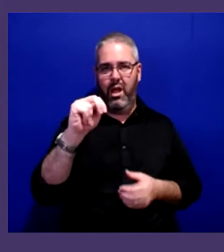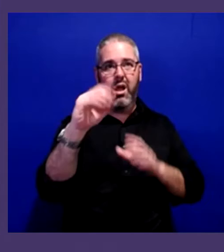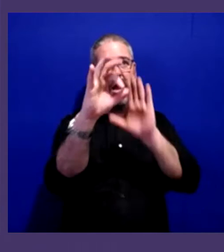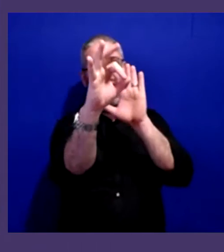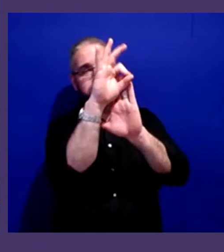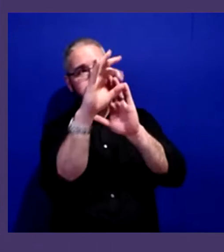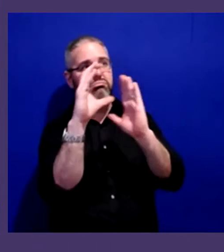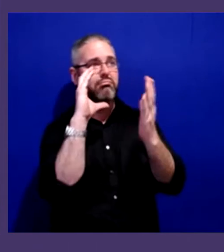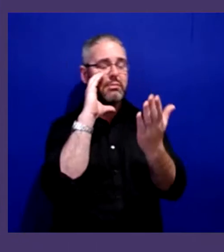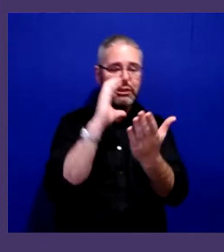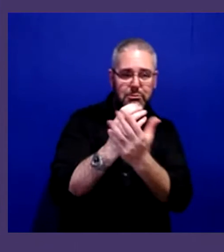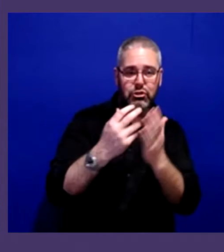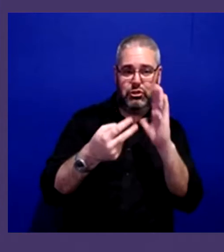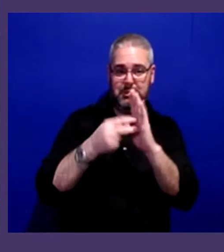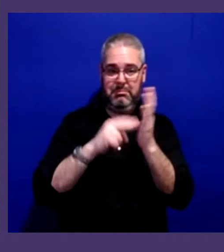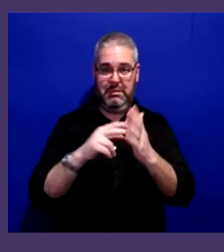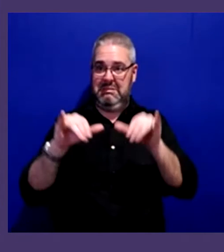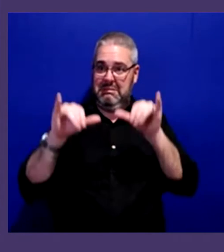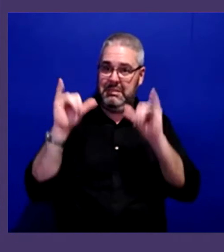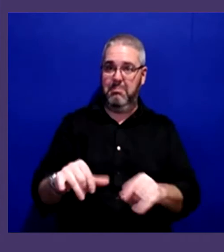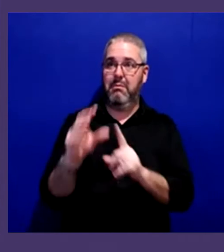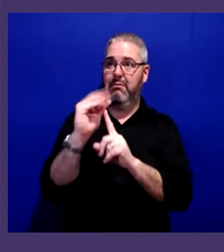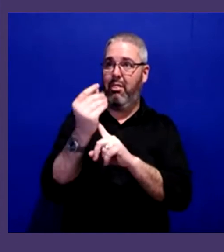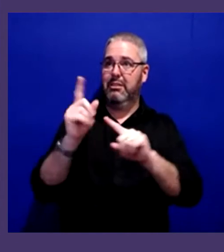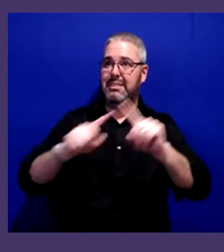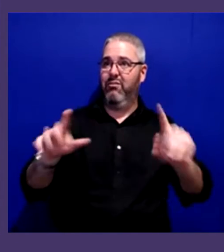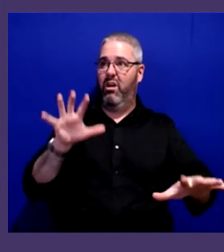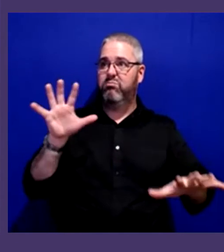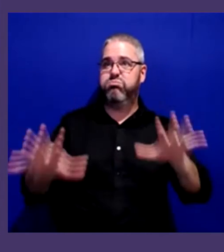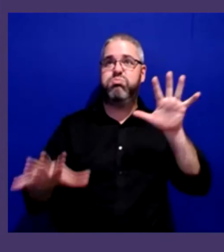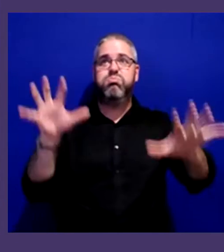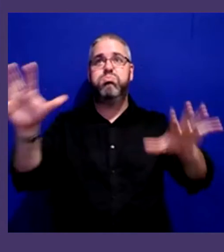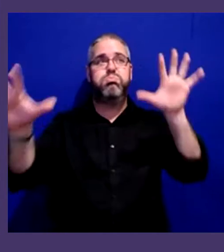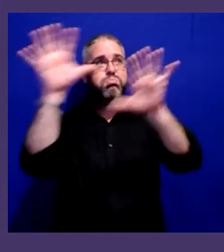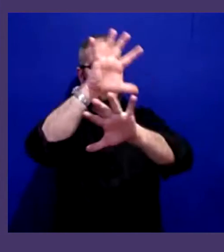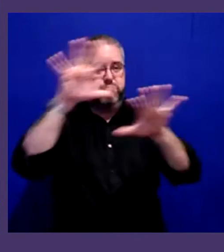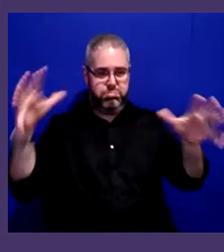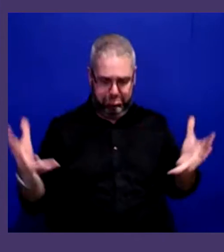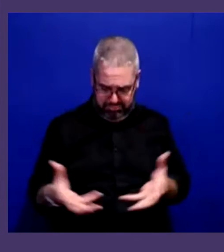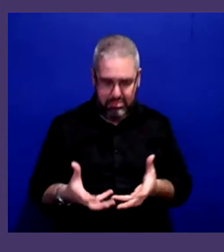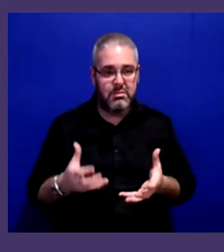things across cultural contexts. More and more things like floppy disks are maybe not